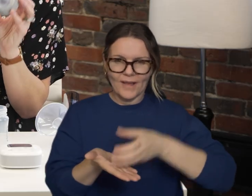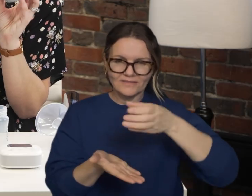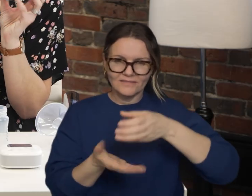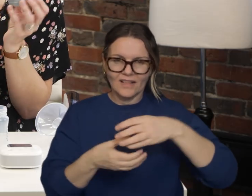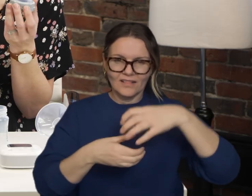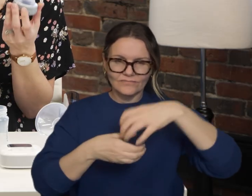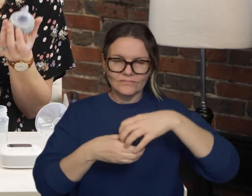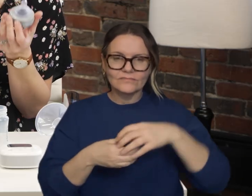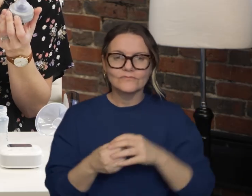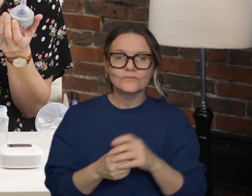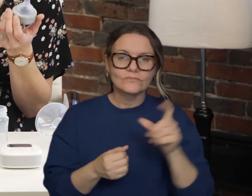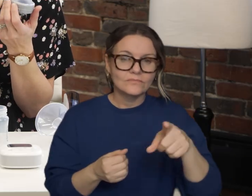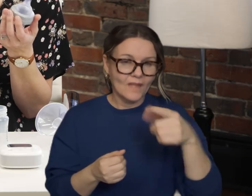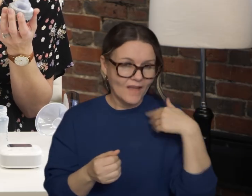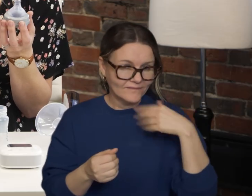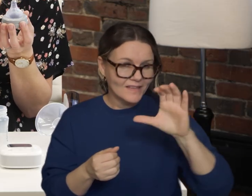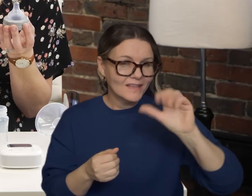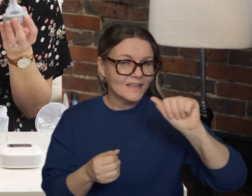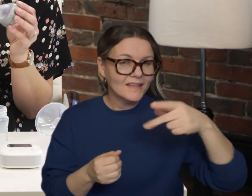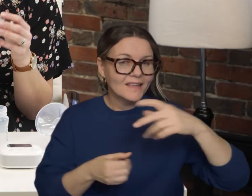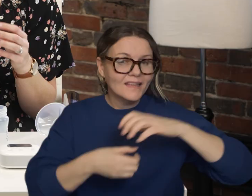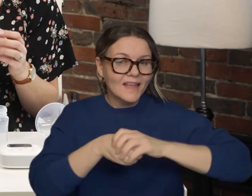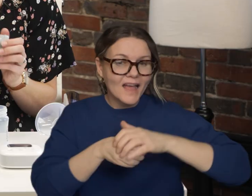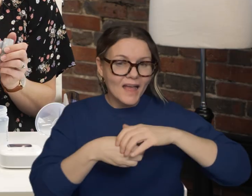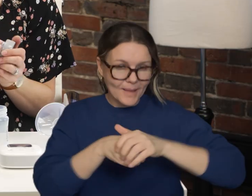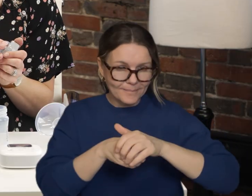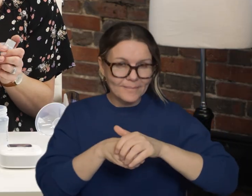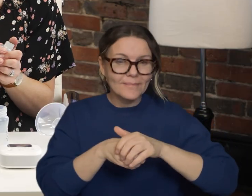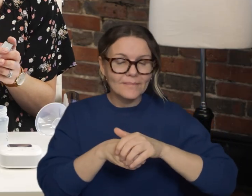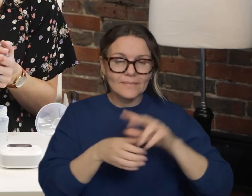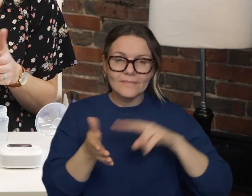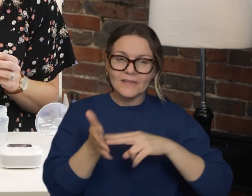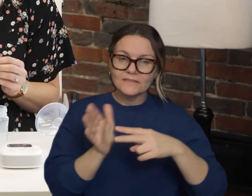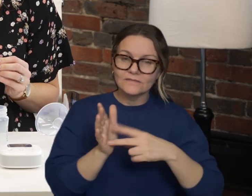now if you choose not to use this as a feeding bottle you have the option of taking this out